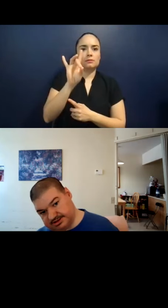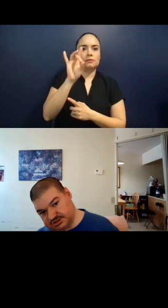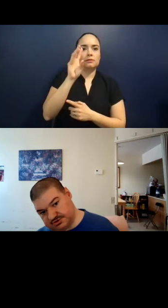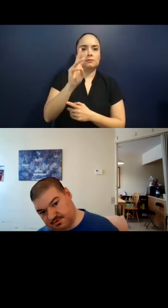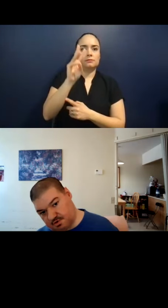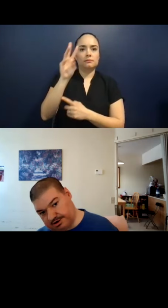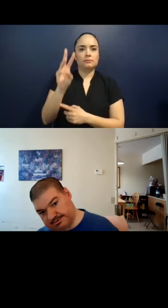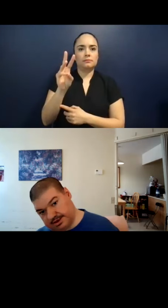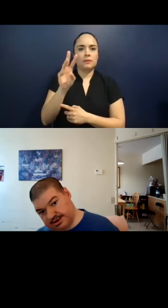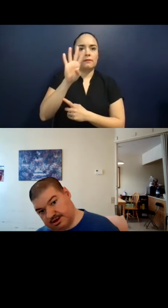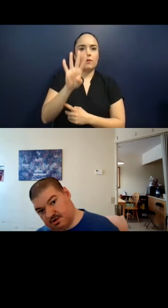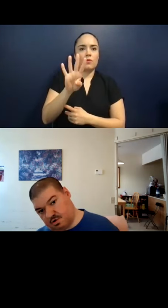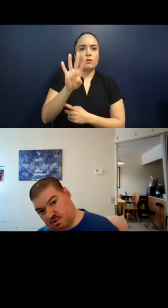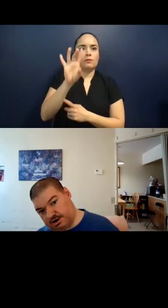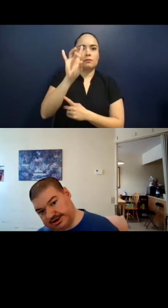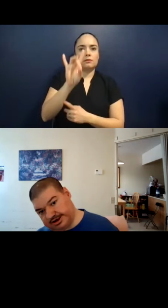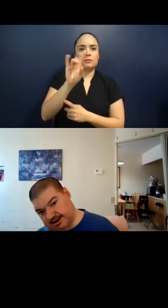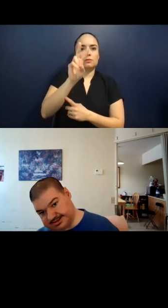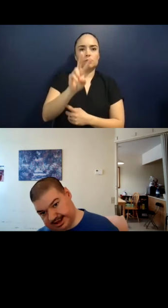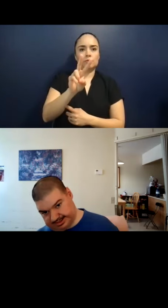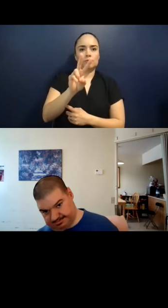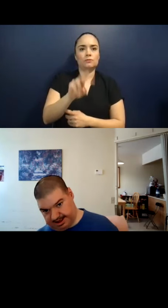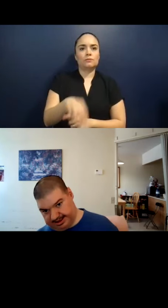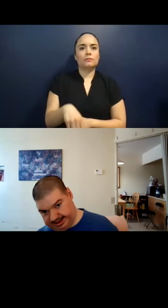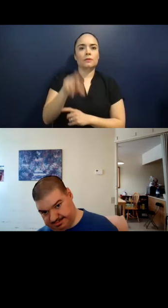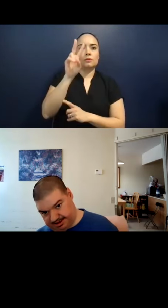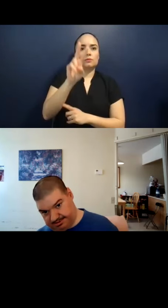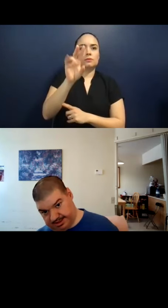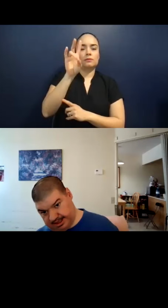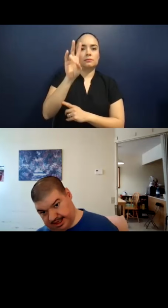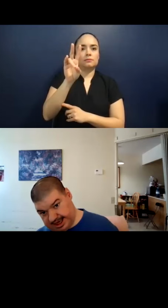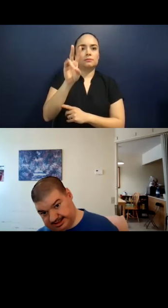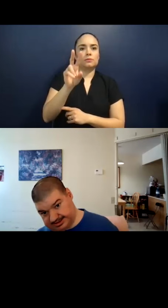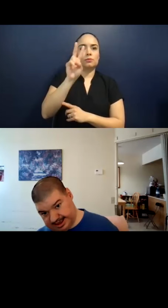They have a toll-free number